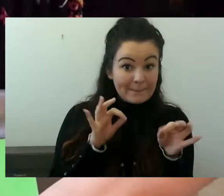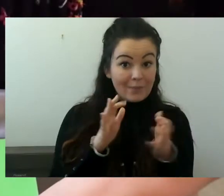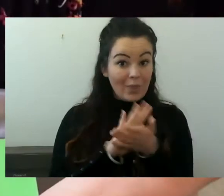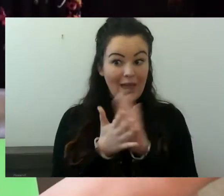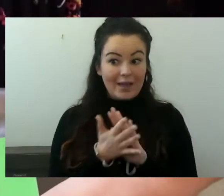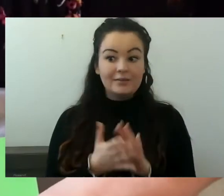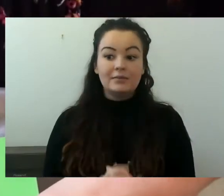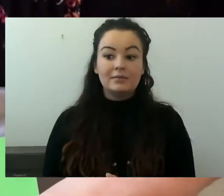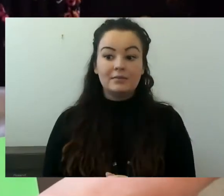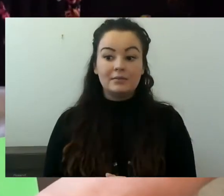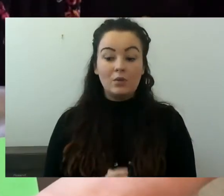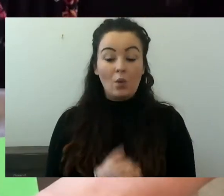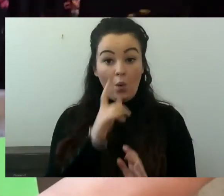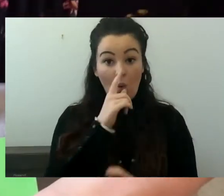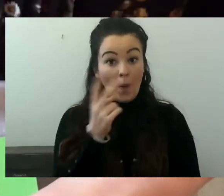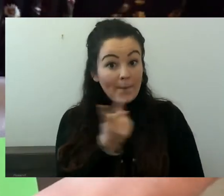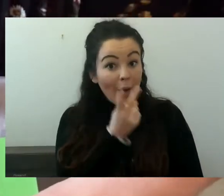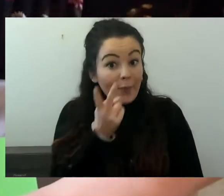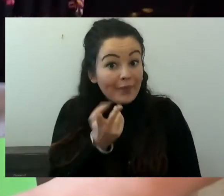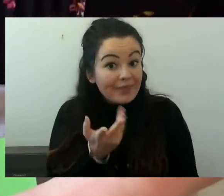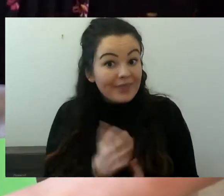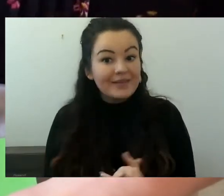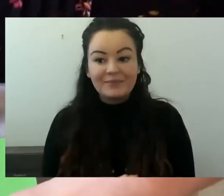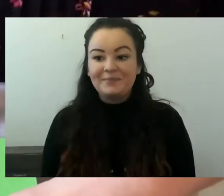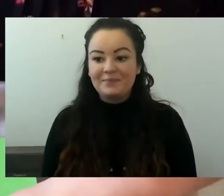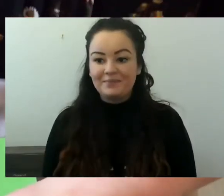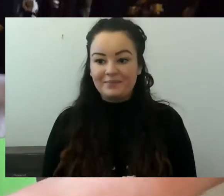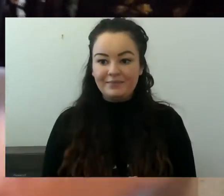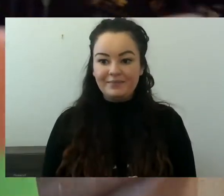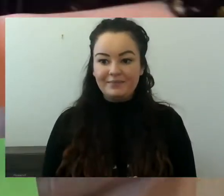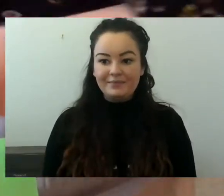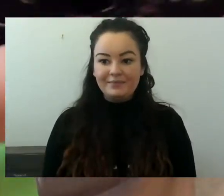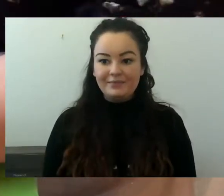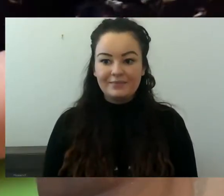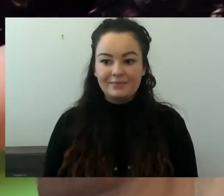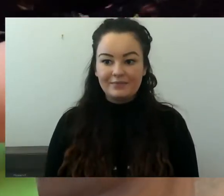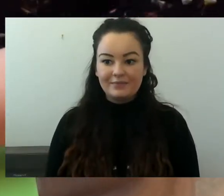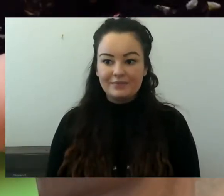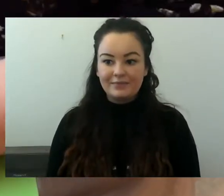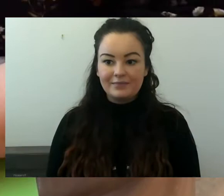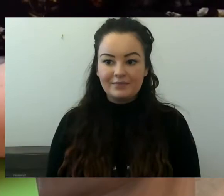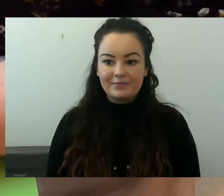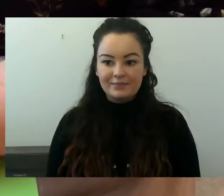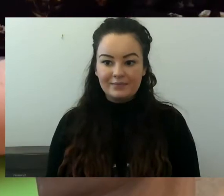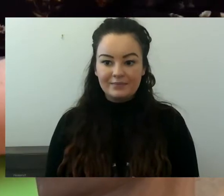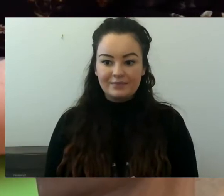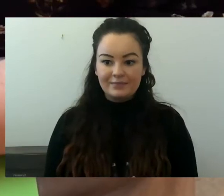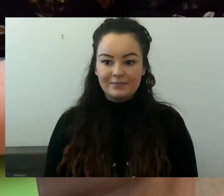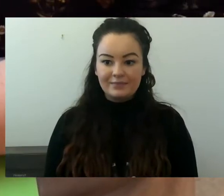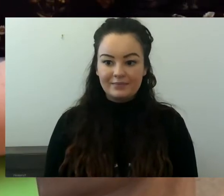ripped with our hands or a combination of both